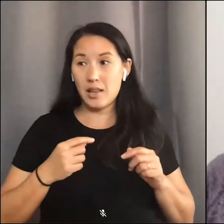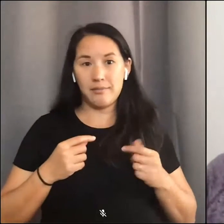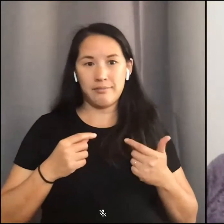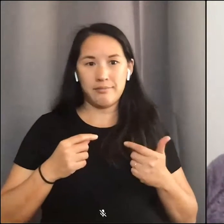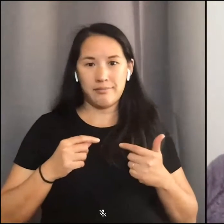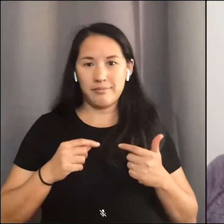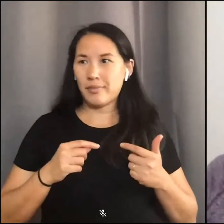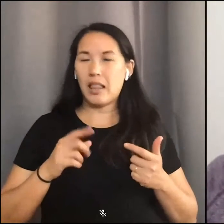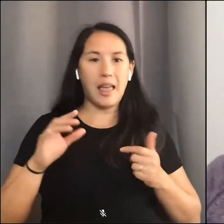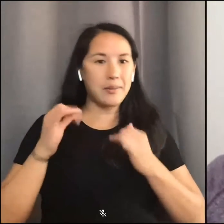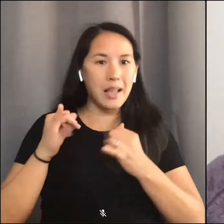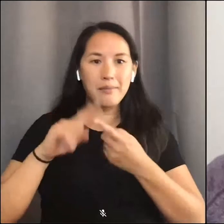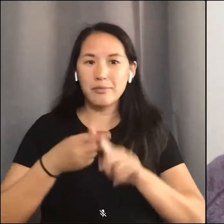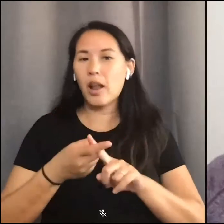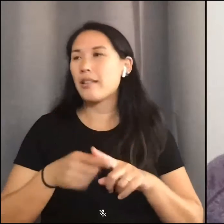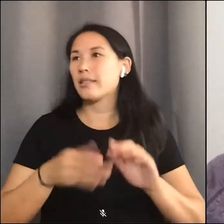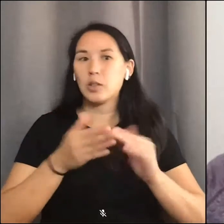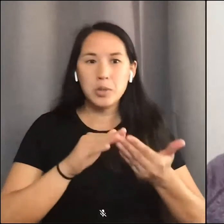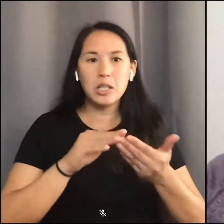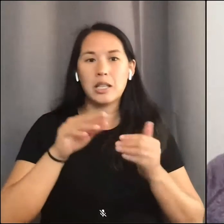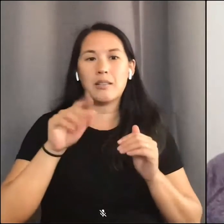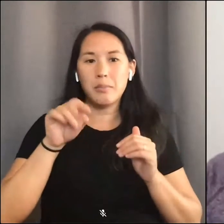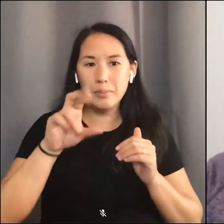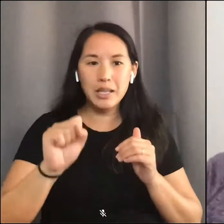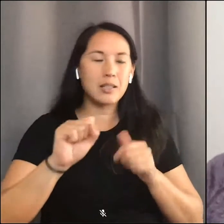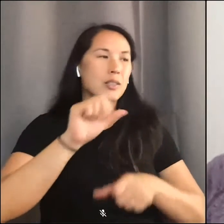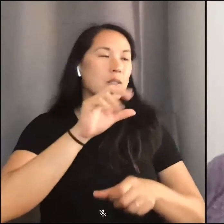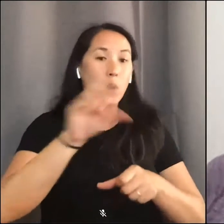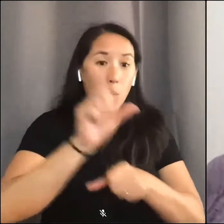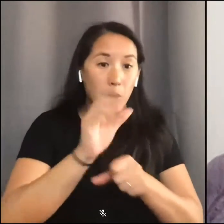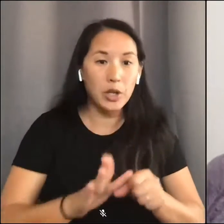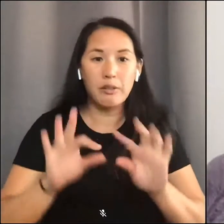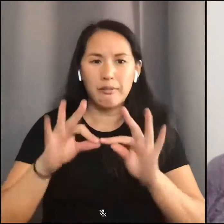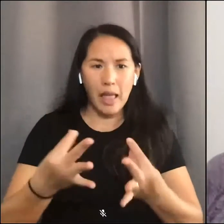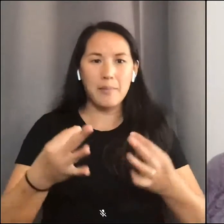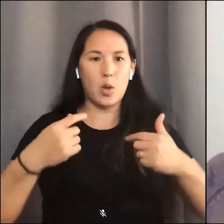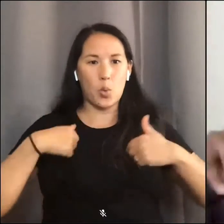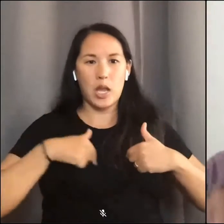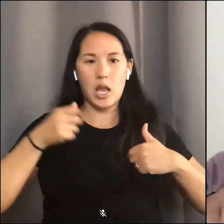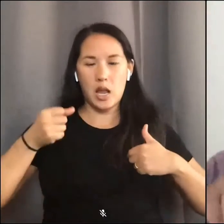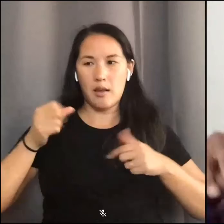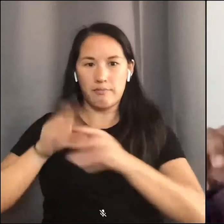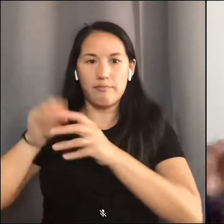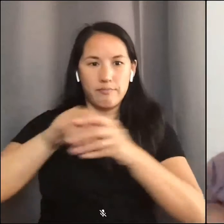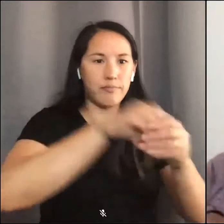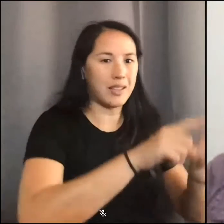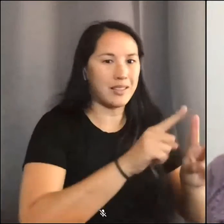friends your community your peers your co-workers your family um the books that you read or the